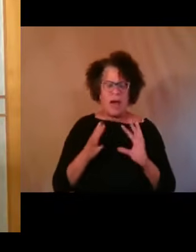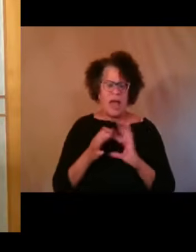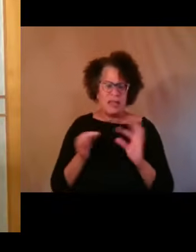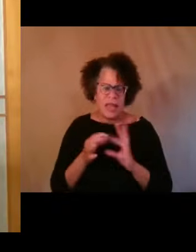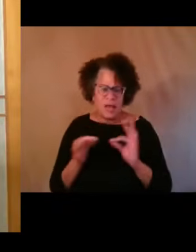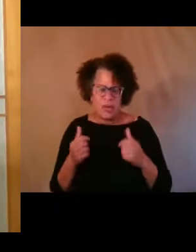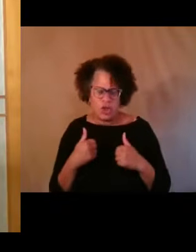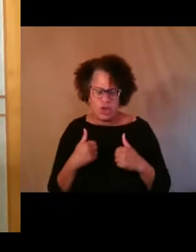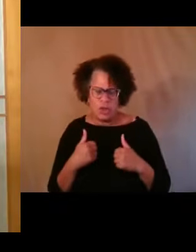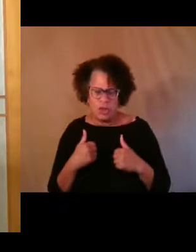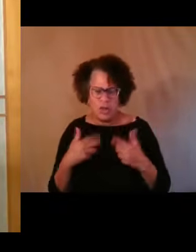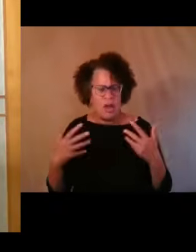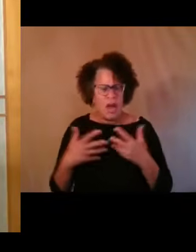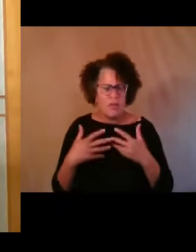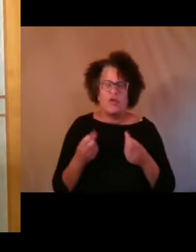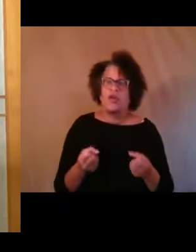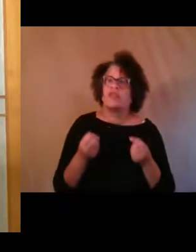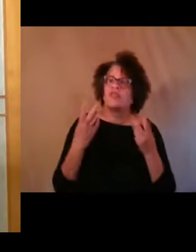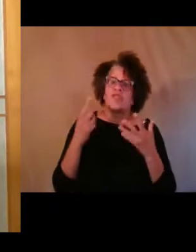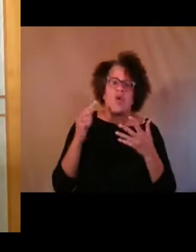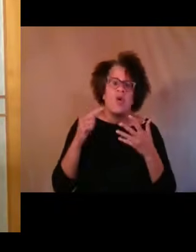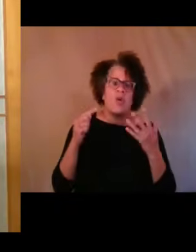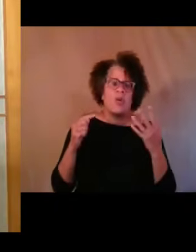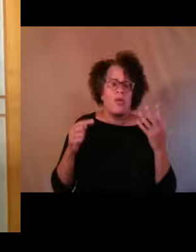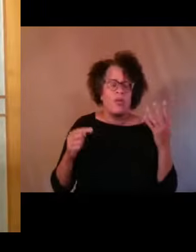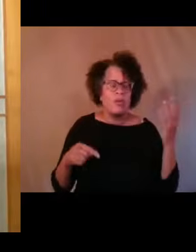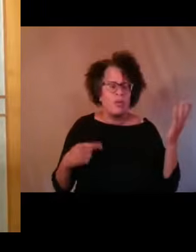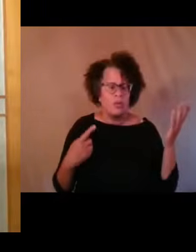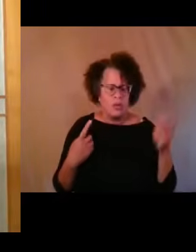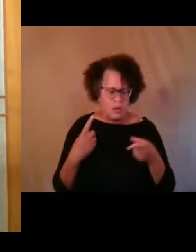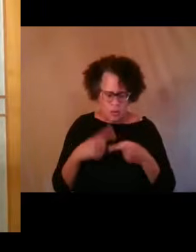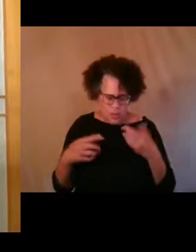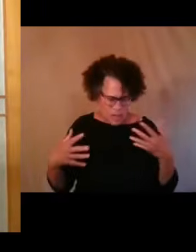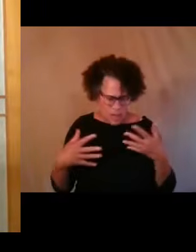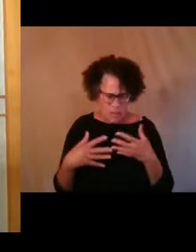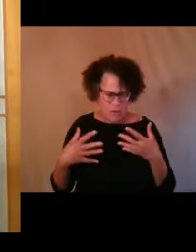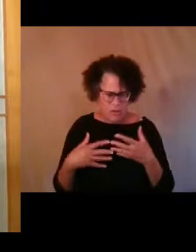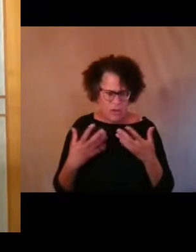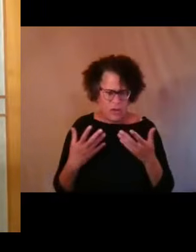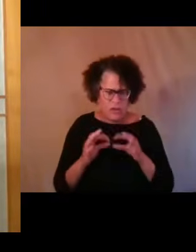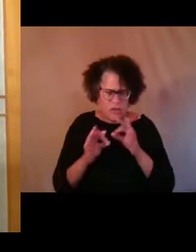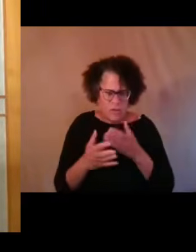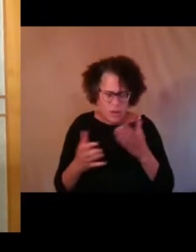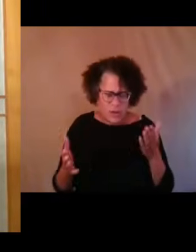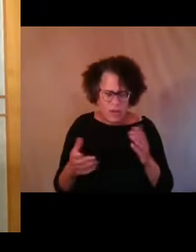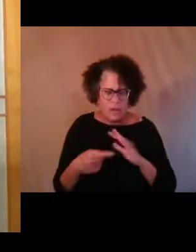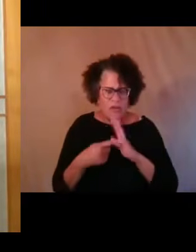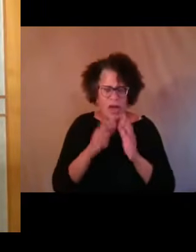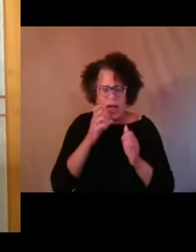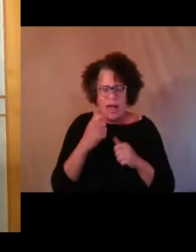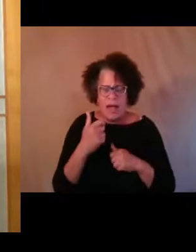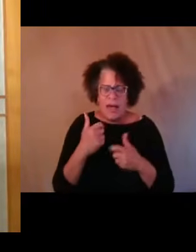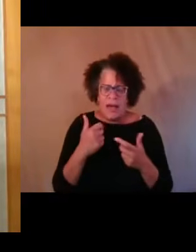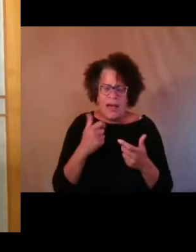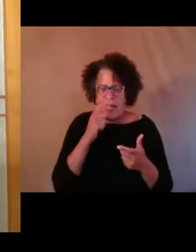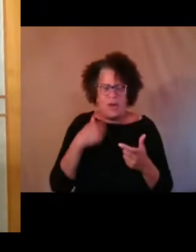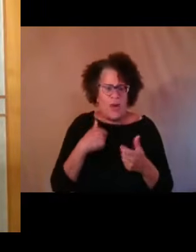We're afraid of so many things that we cannot be afraid of very basic things, such as I don't have healthcare,